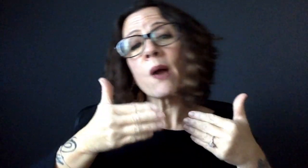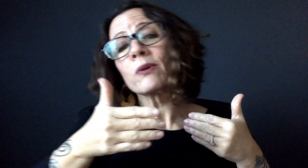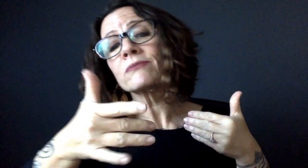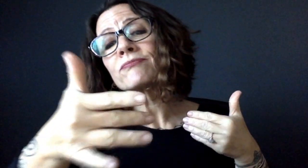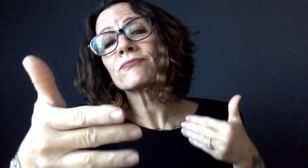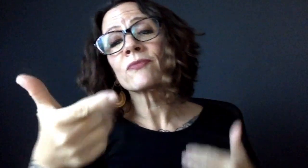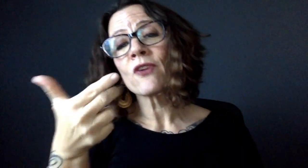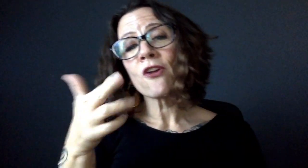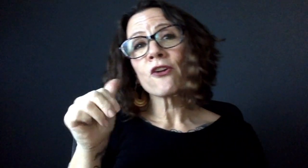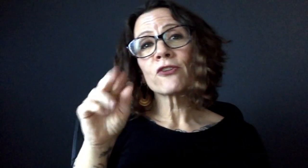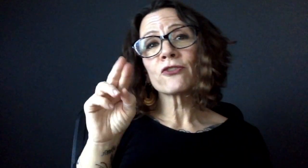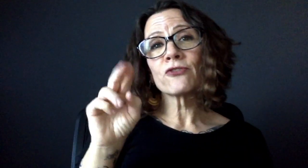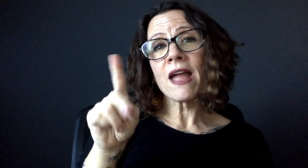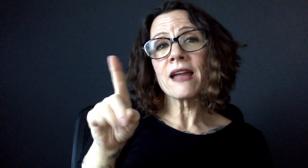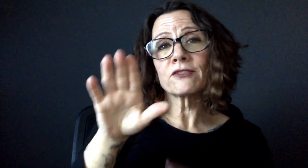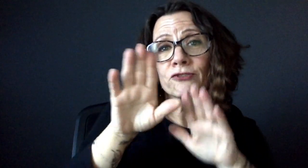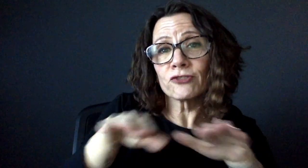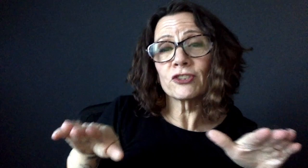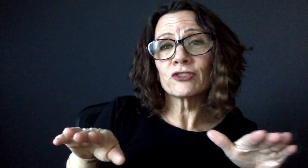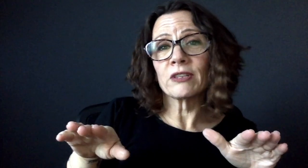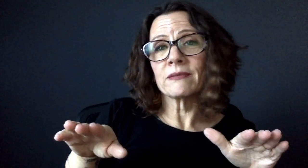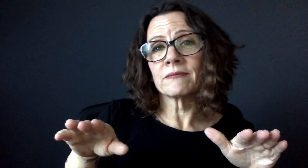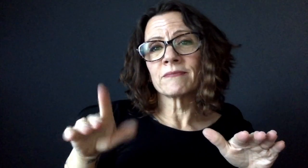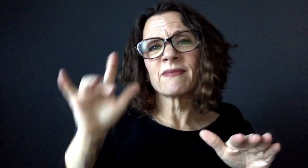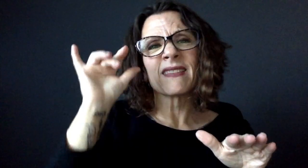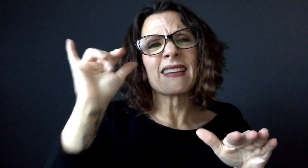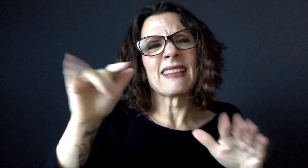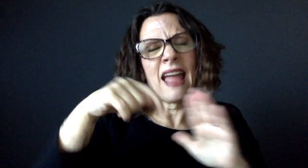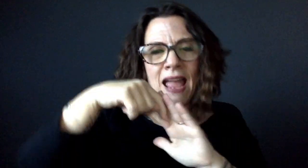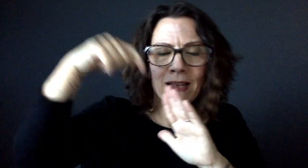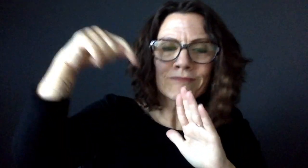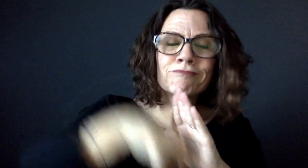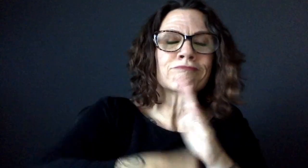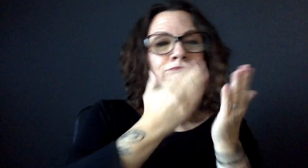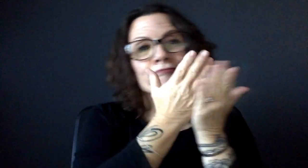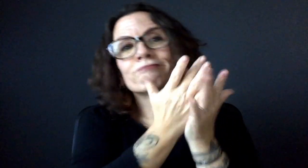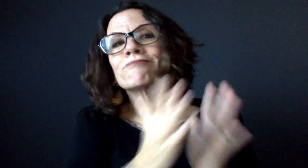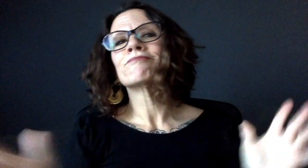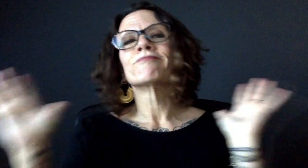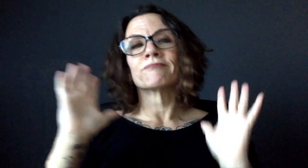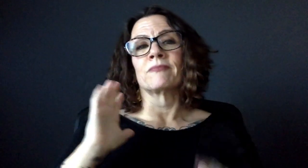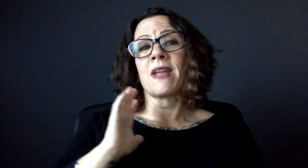our great grandchildren onward, in the width and depth